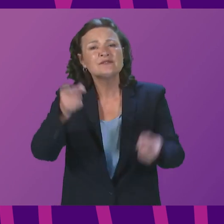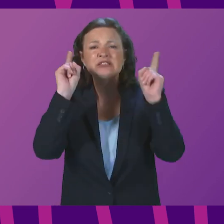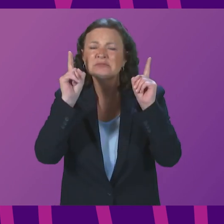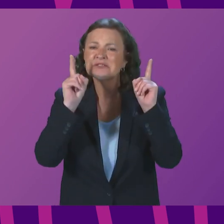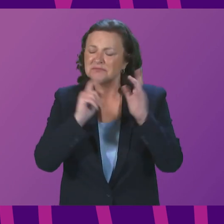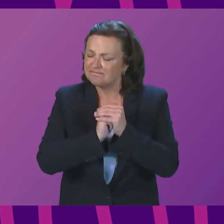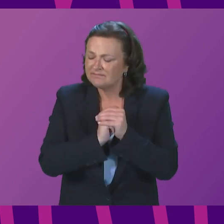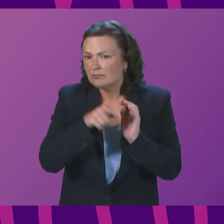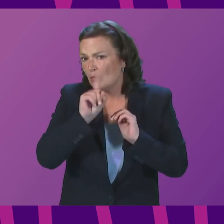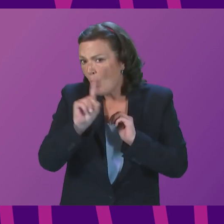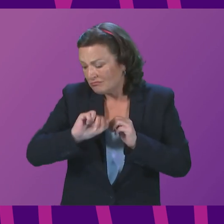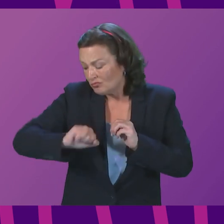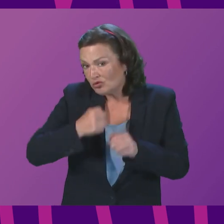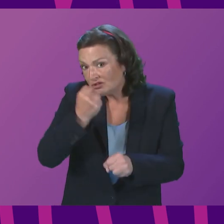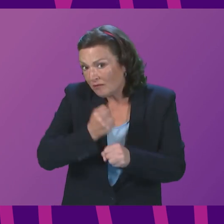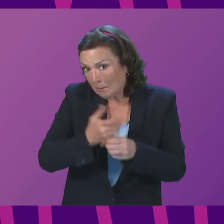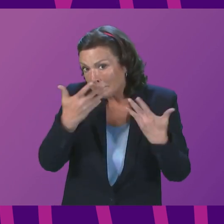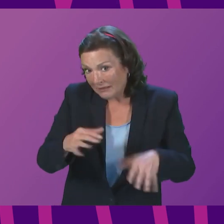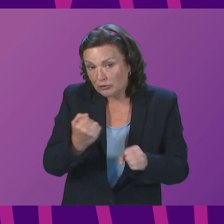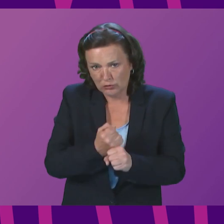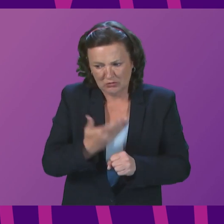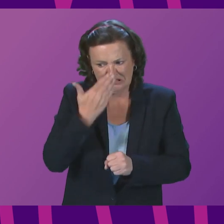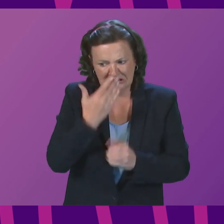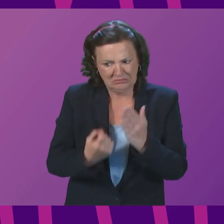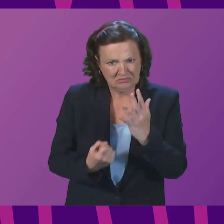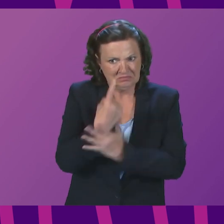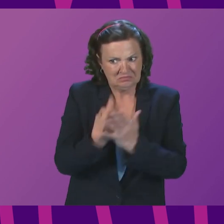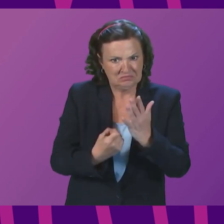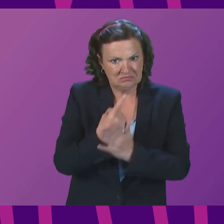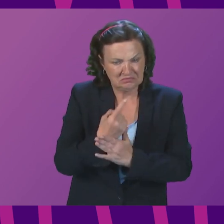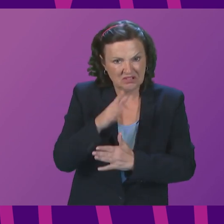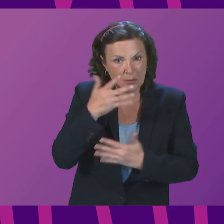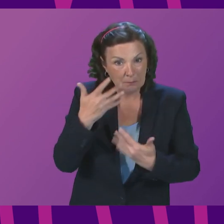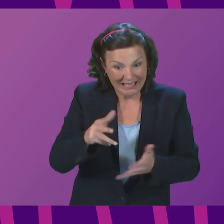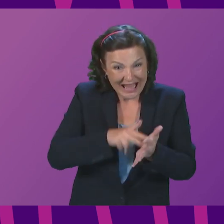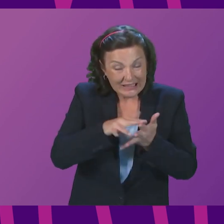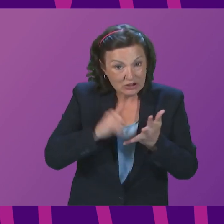Scottish Government has made of reports that incidents of bullying in NHS Scotland have